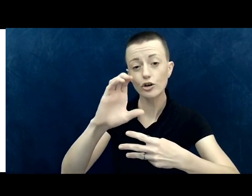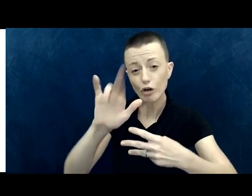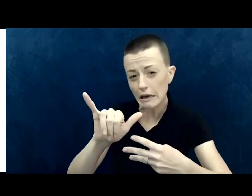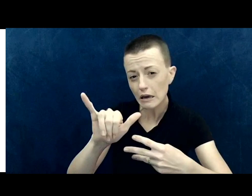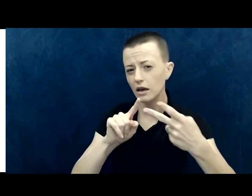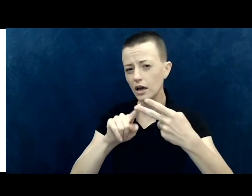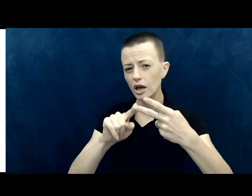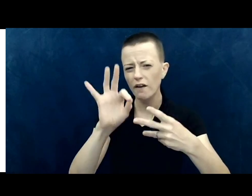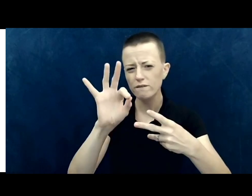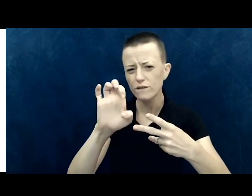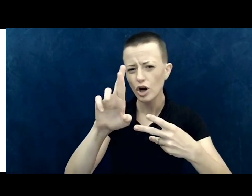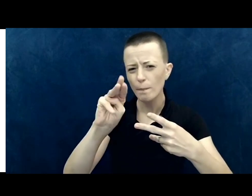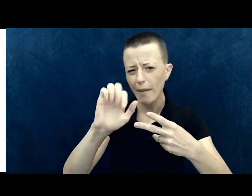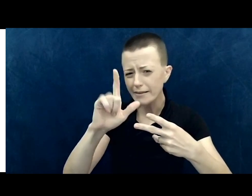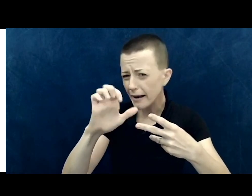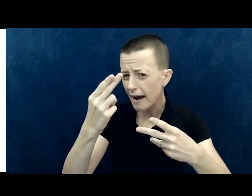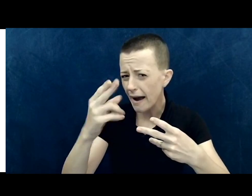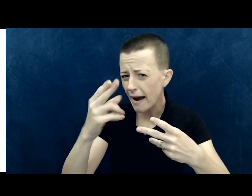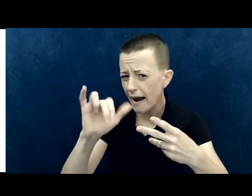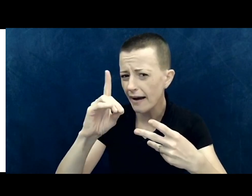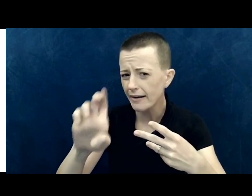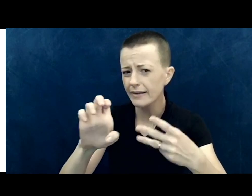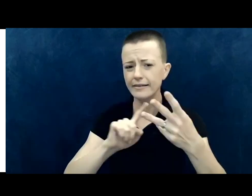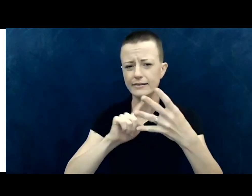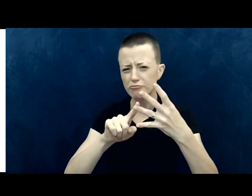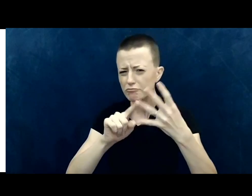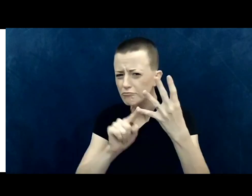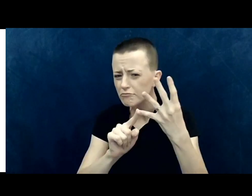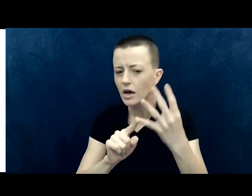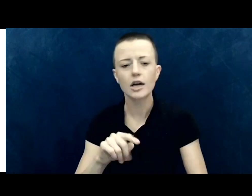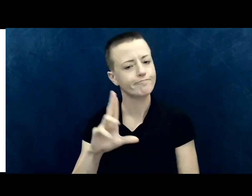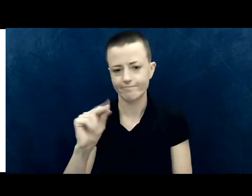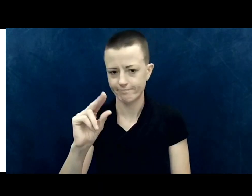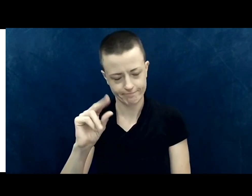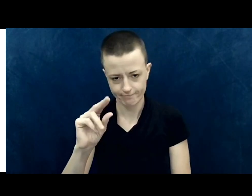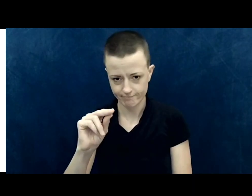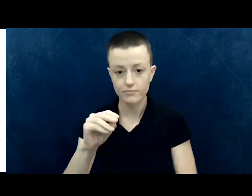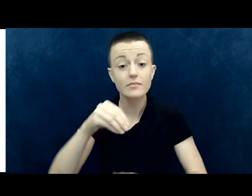There's the medicinal ingredient, which is mNRA, along with additional ingredients.